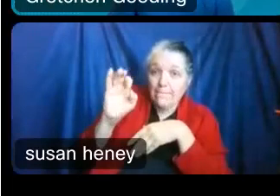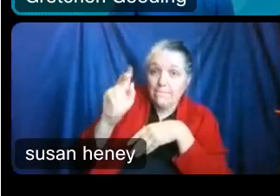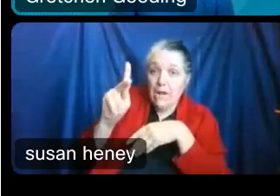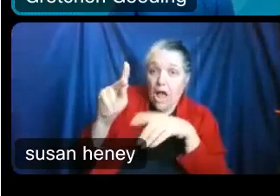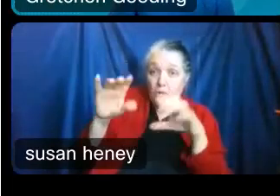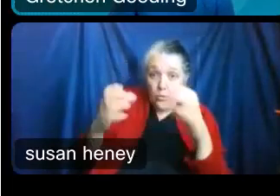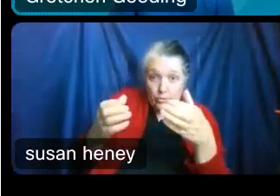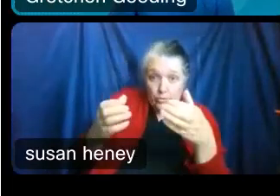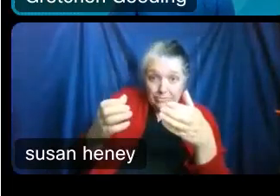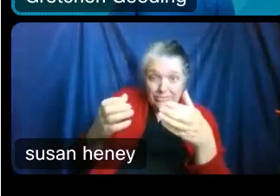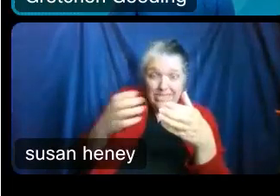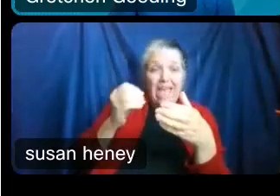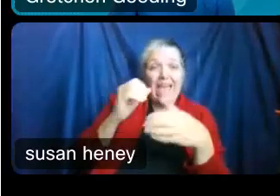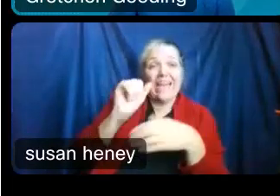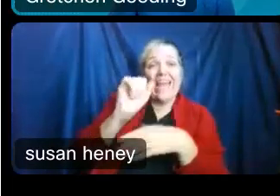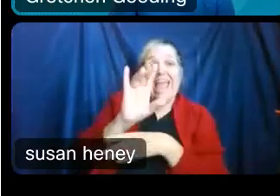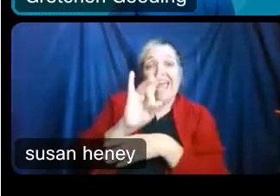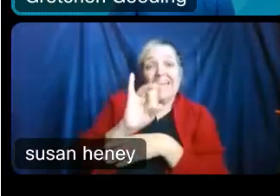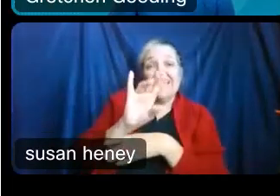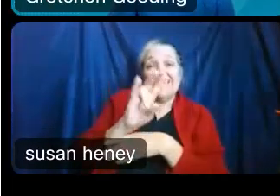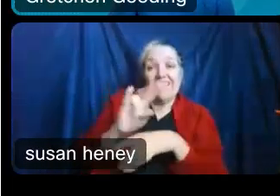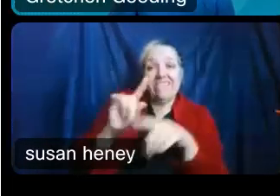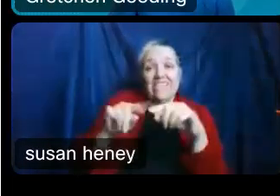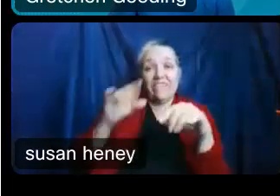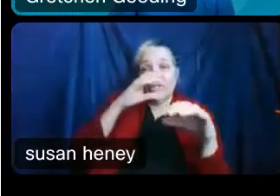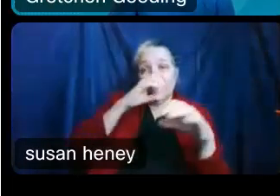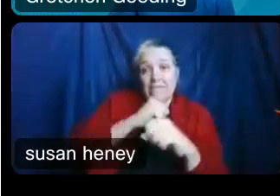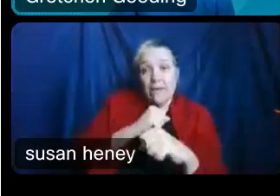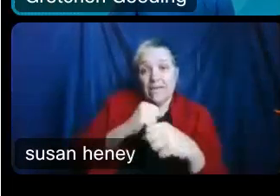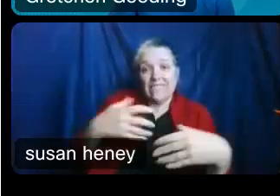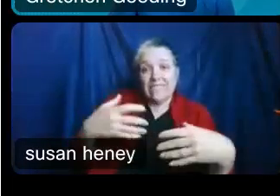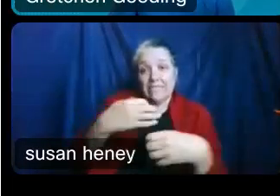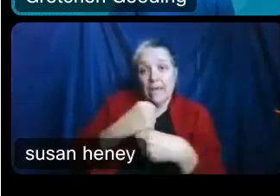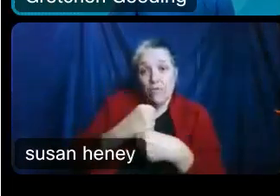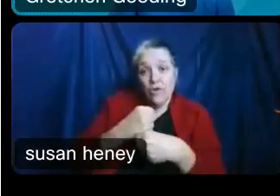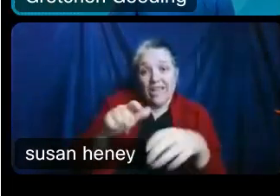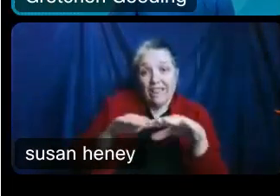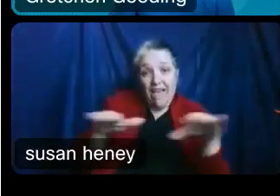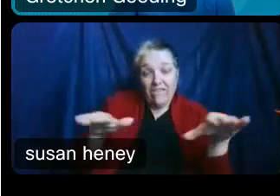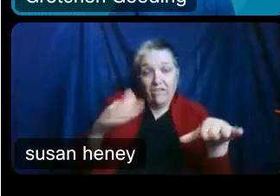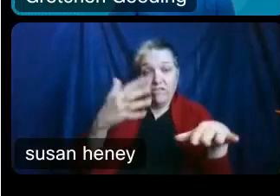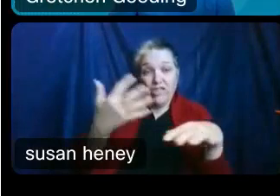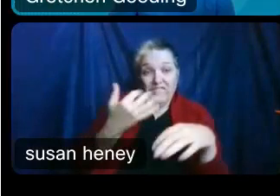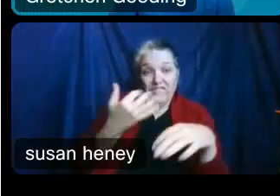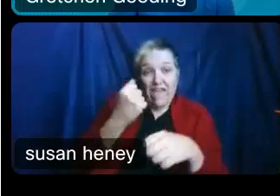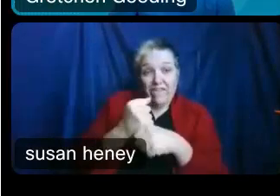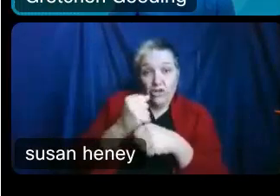And there are 87 different summary levels available for the 5-year estimates. Unlike